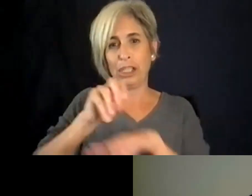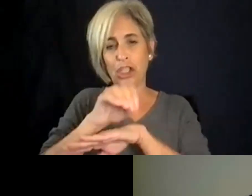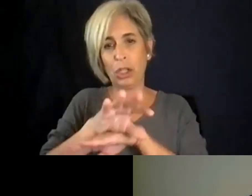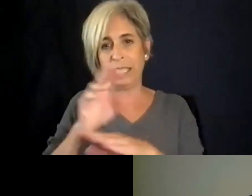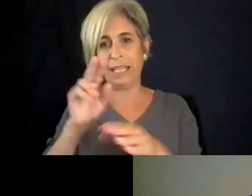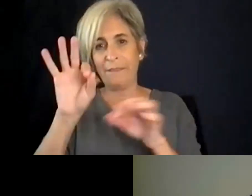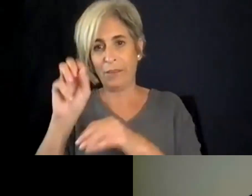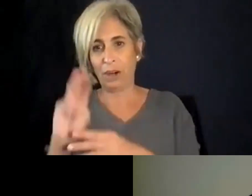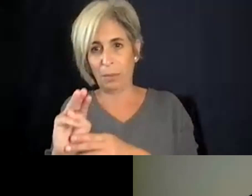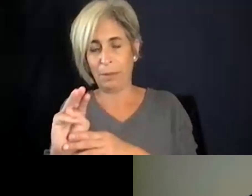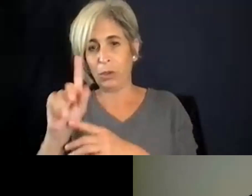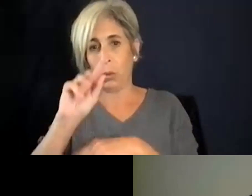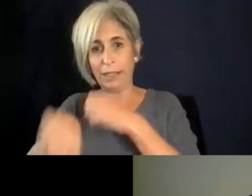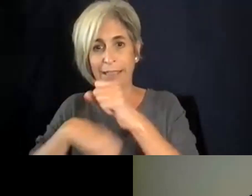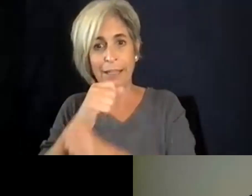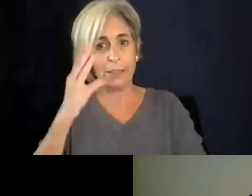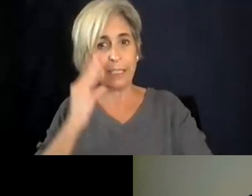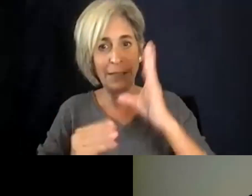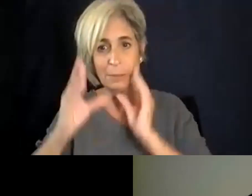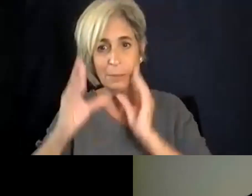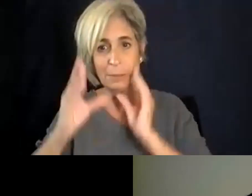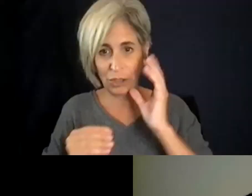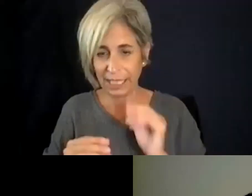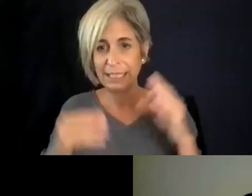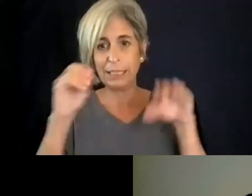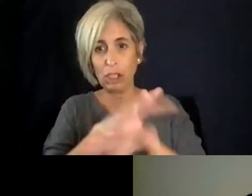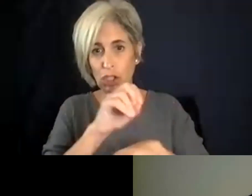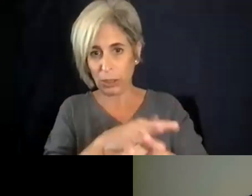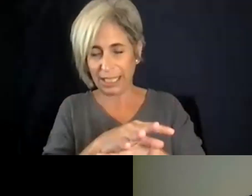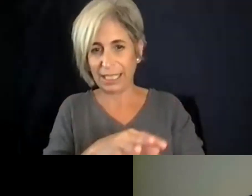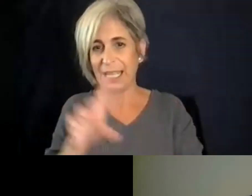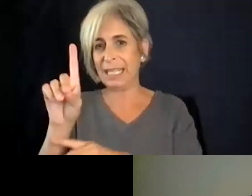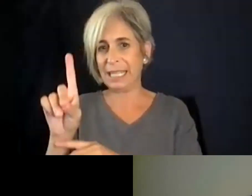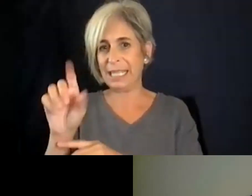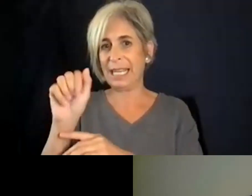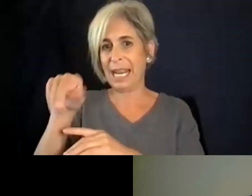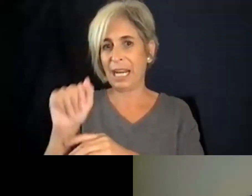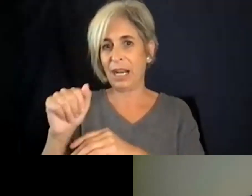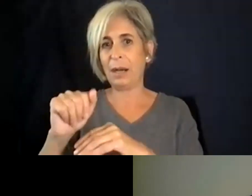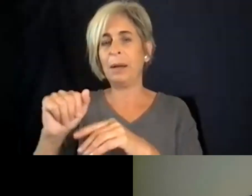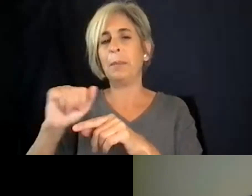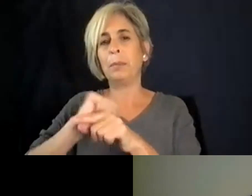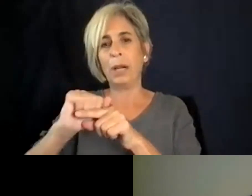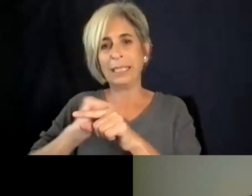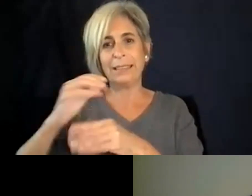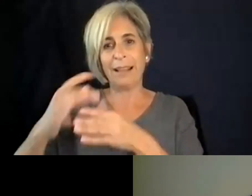combined retail industry and consulting experience. As a data practice lead Kimberly provides clients with strategic guidance,